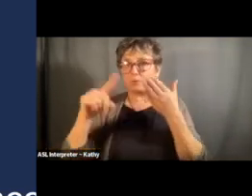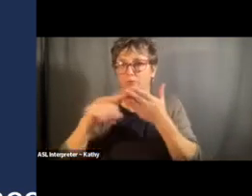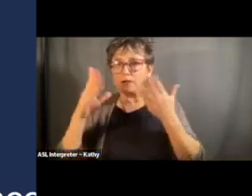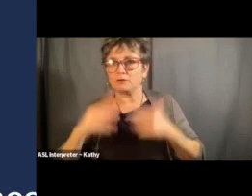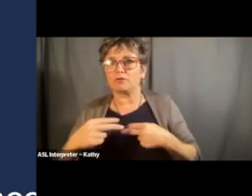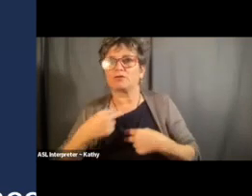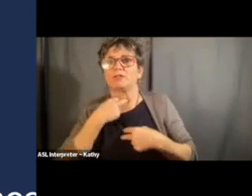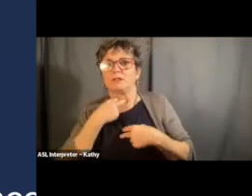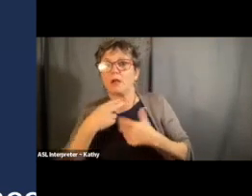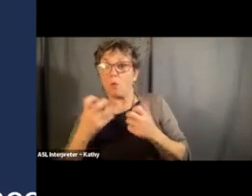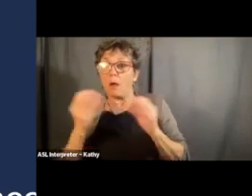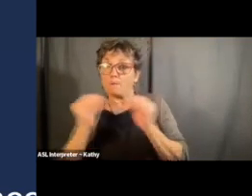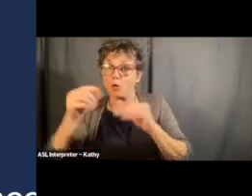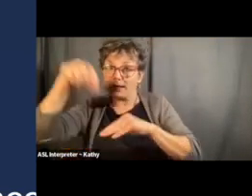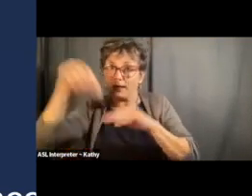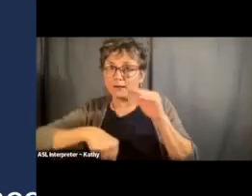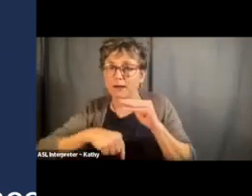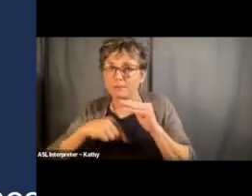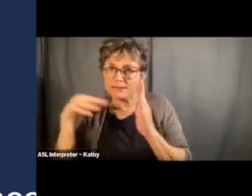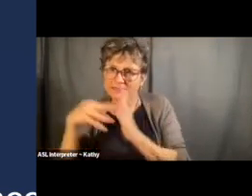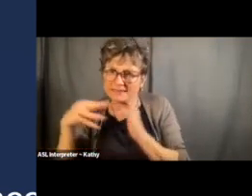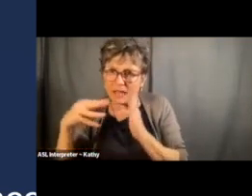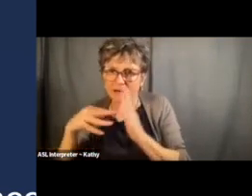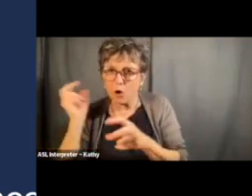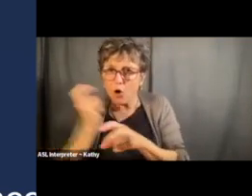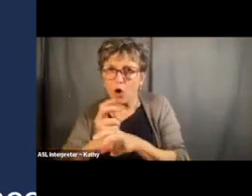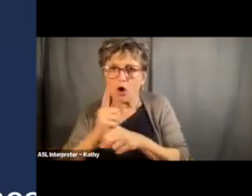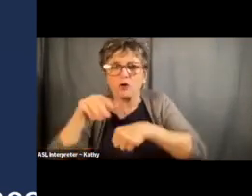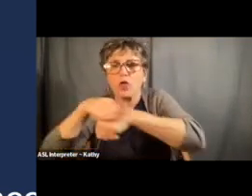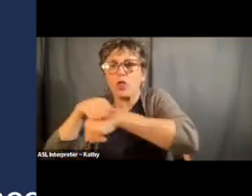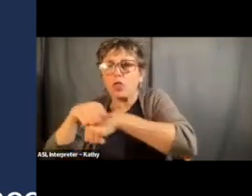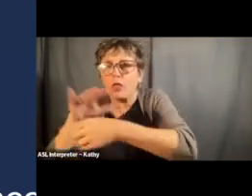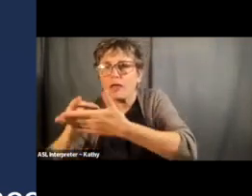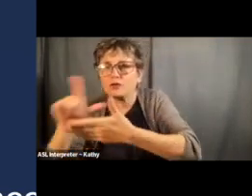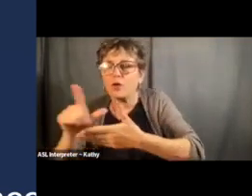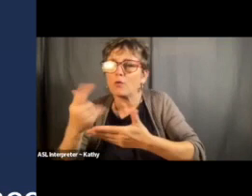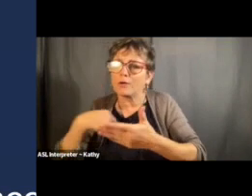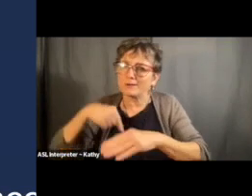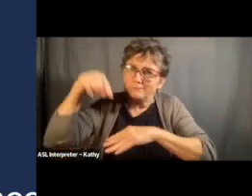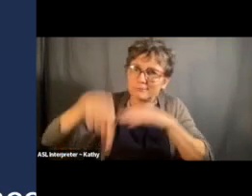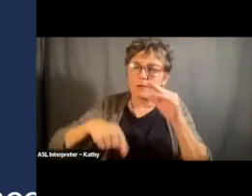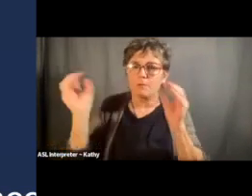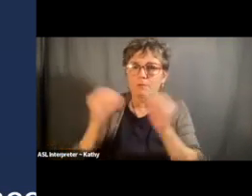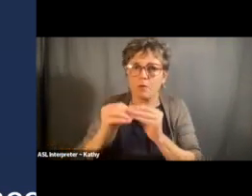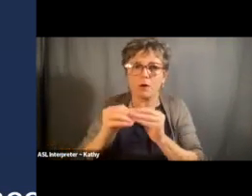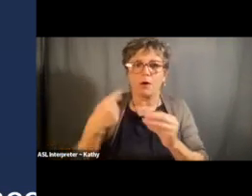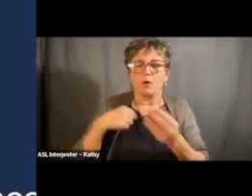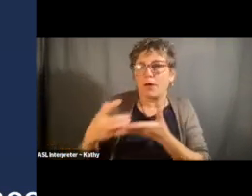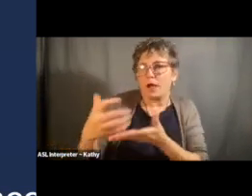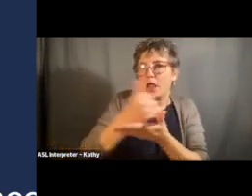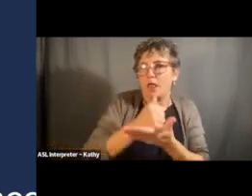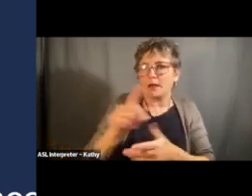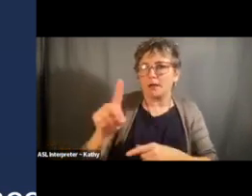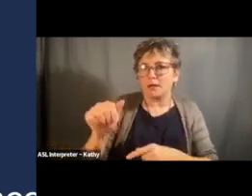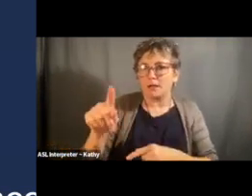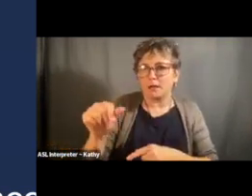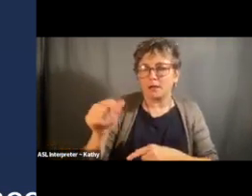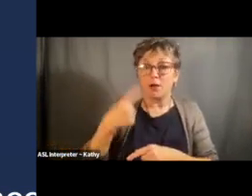We are a platform that collects data, which we'll talk about today. We have the ability to connect